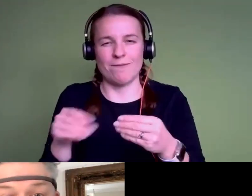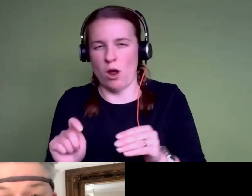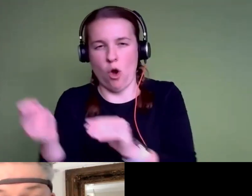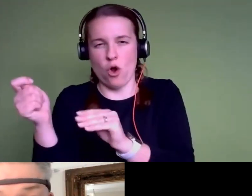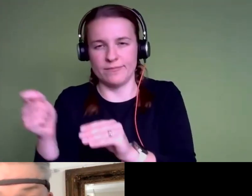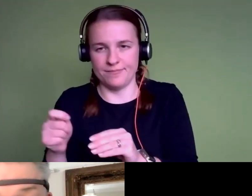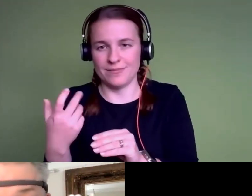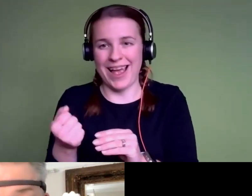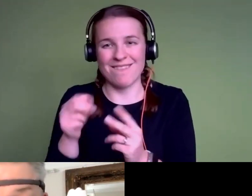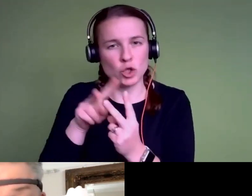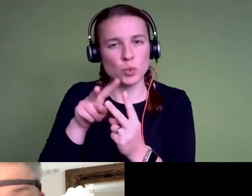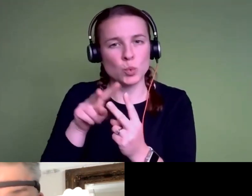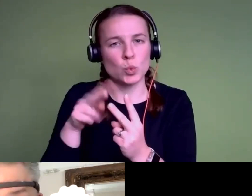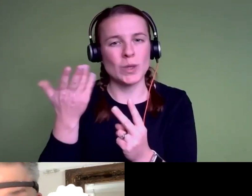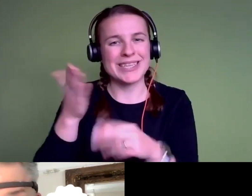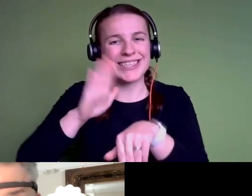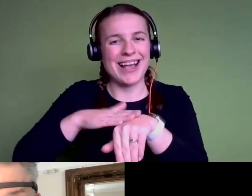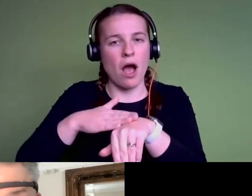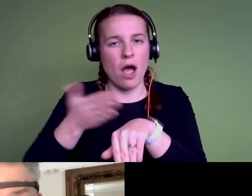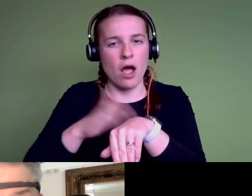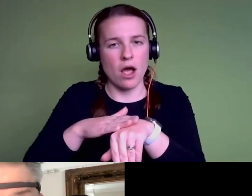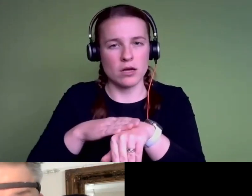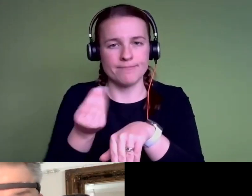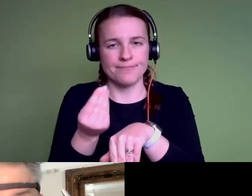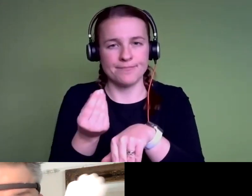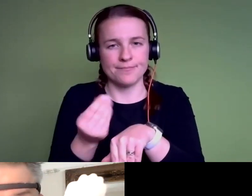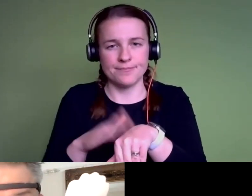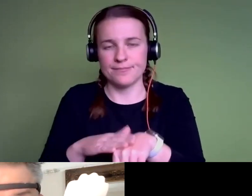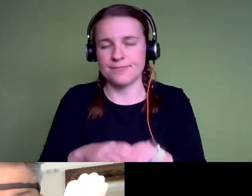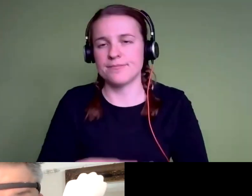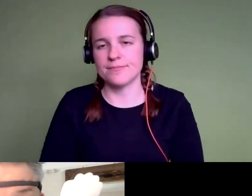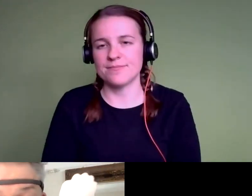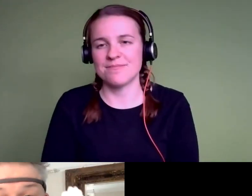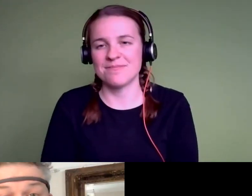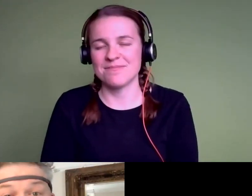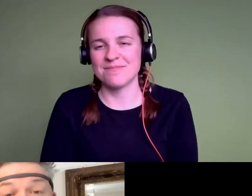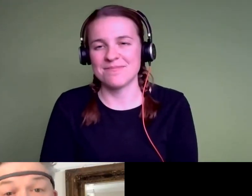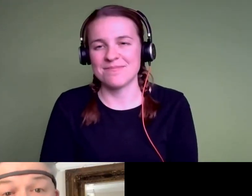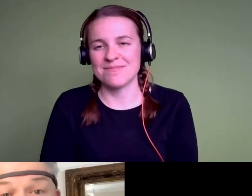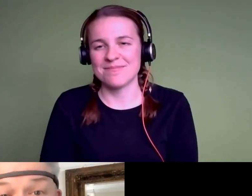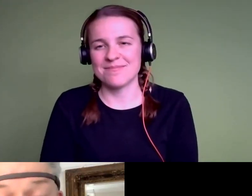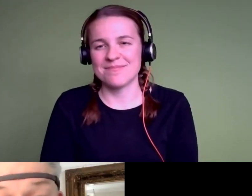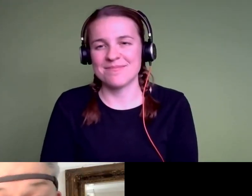I am just going to switch my software on. There are two tiny little